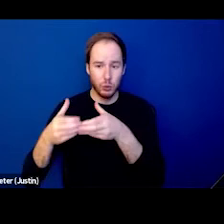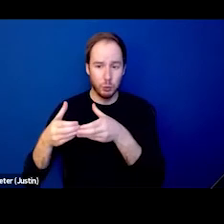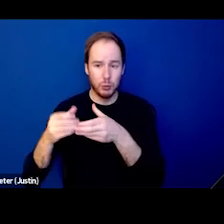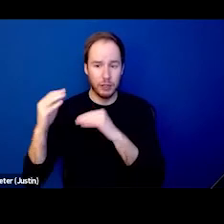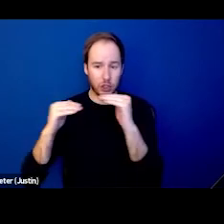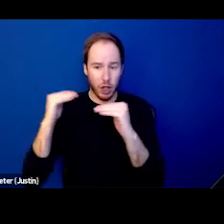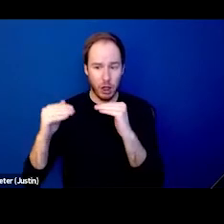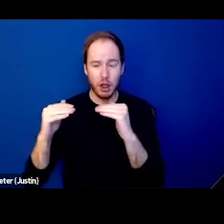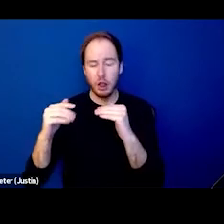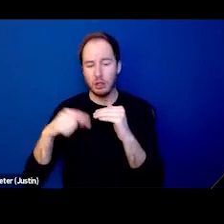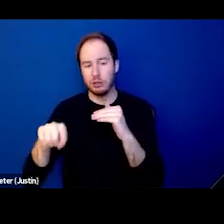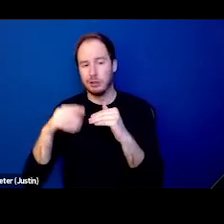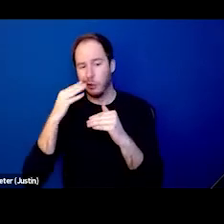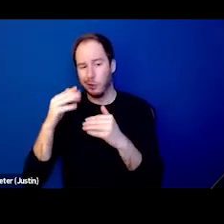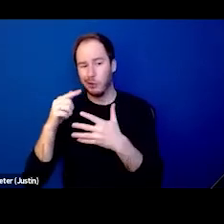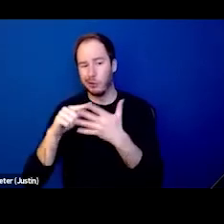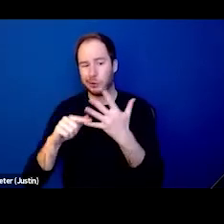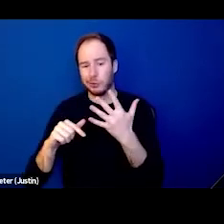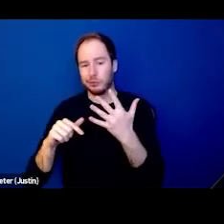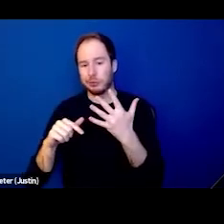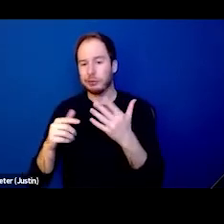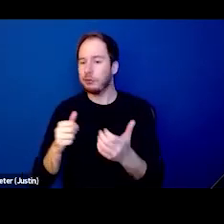these are some good suggestions.